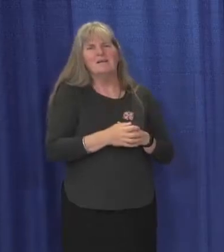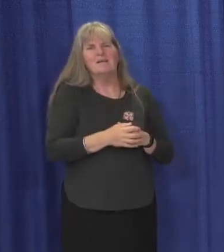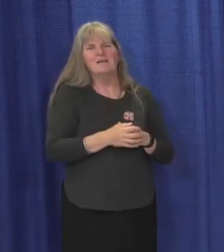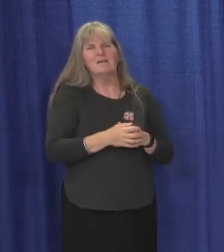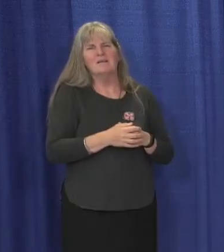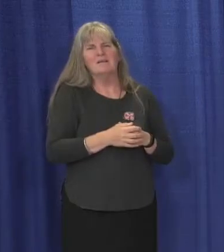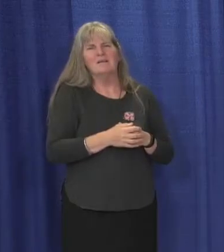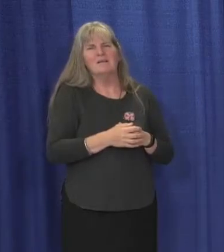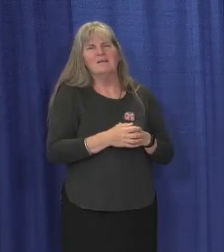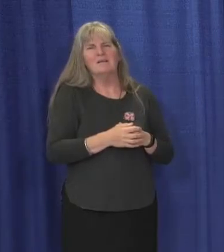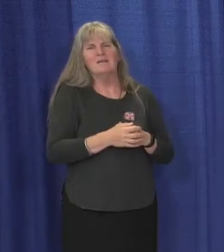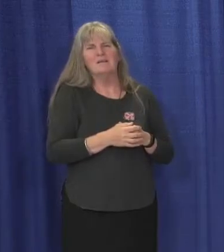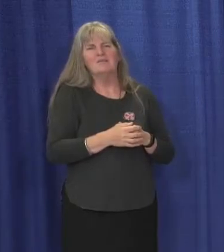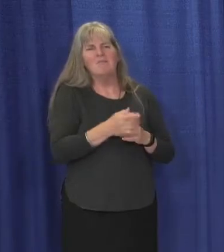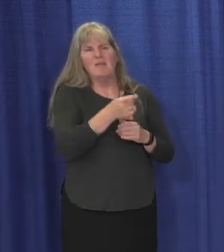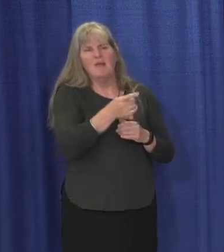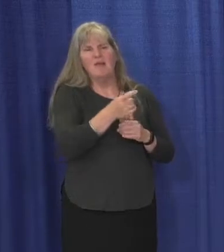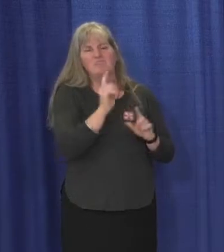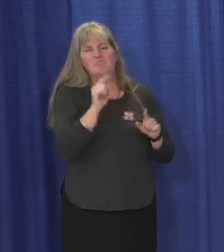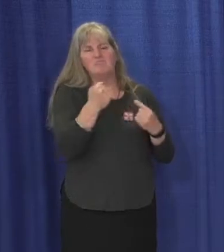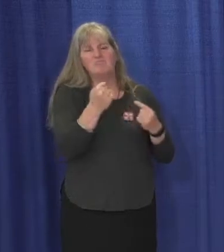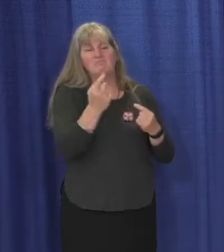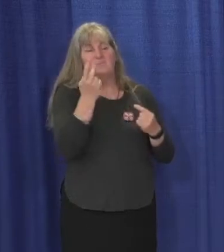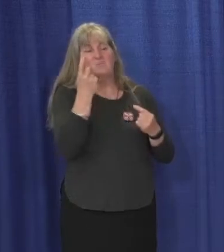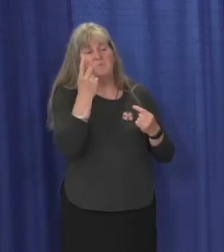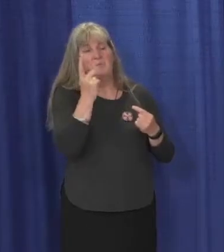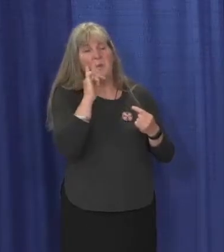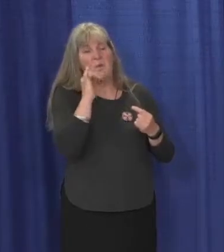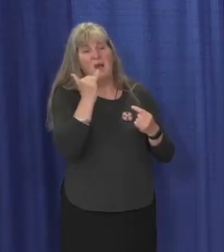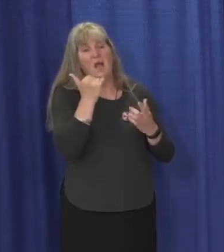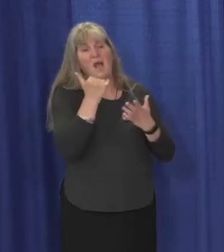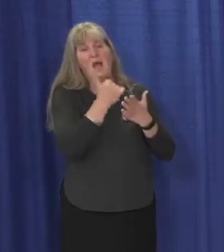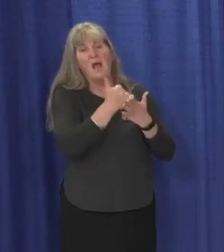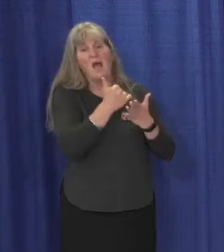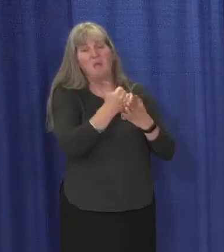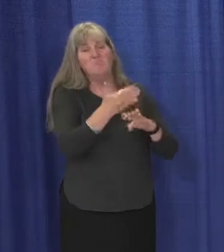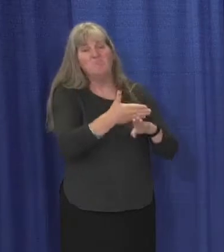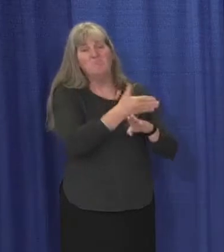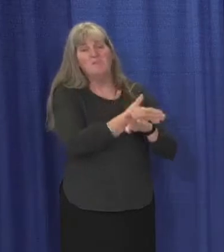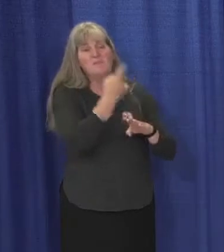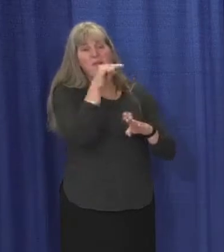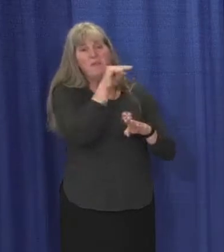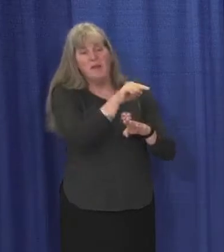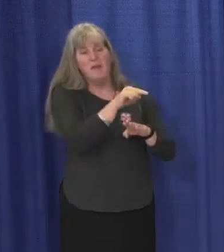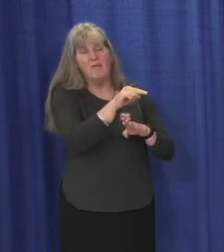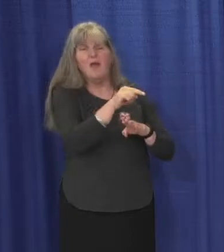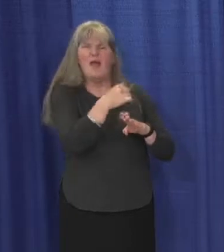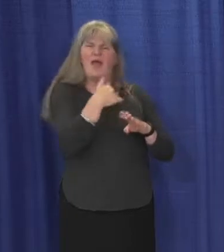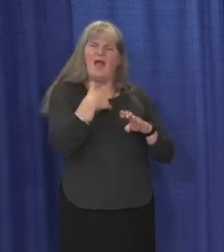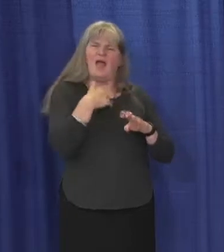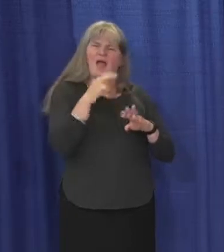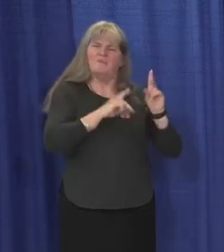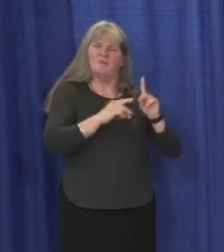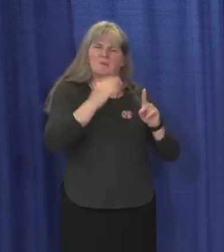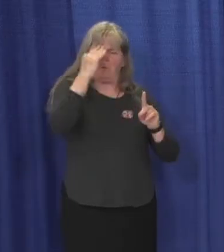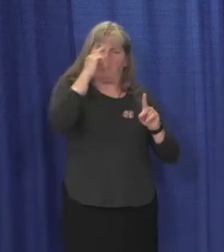clients can and has made a significant difference so it's